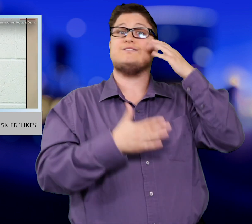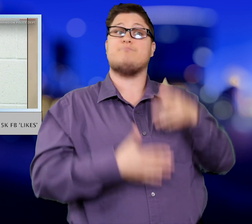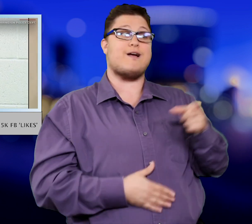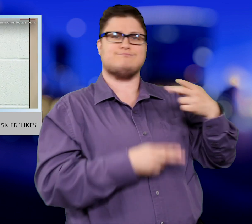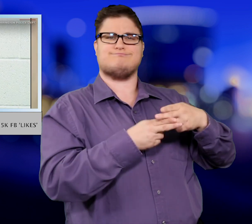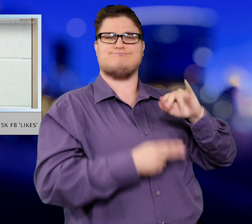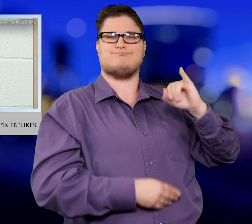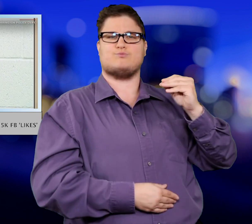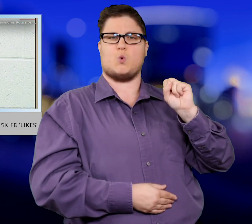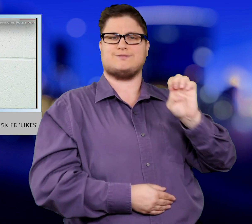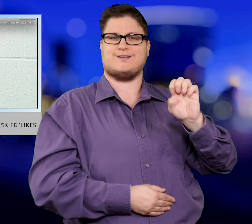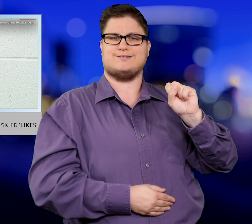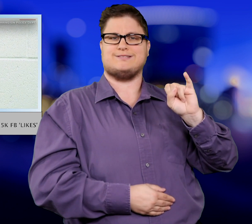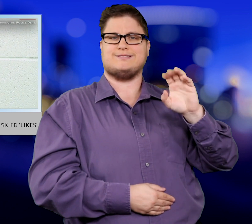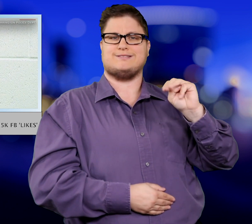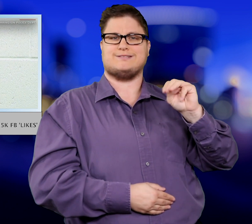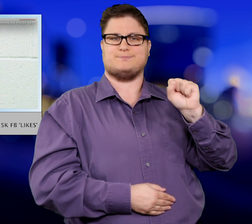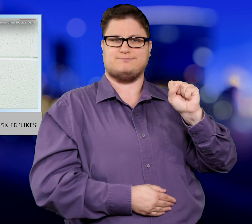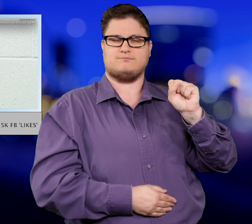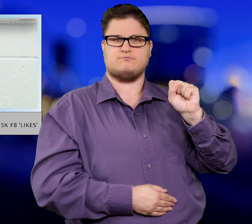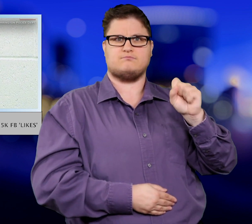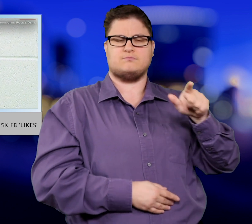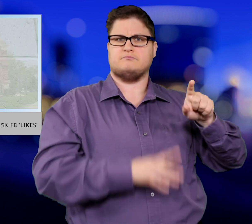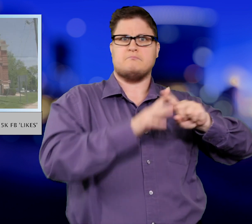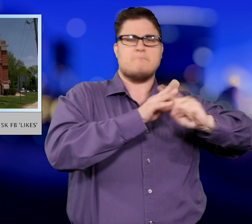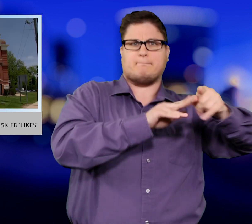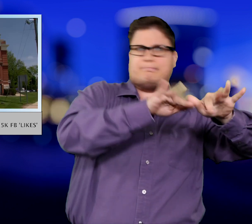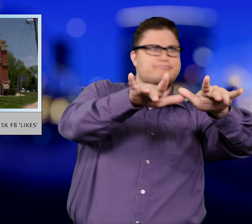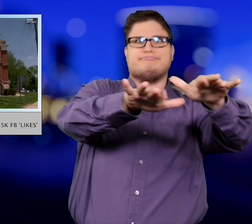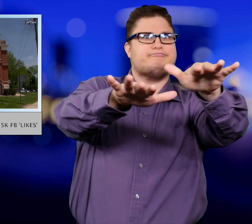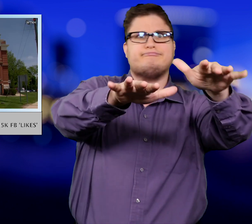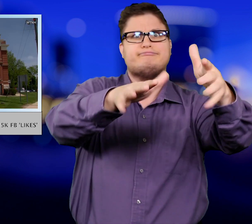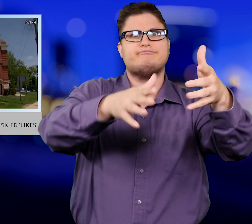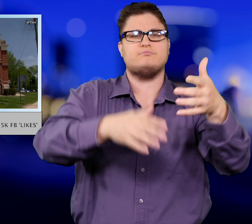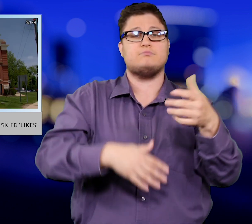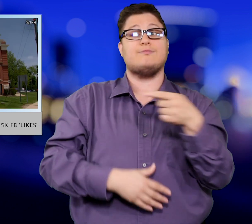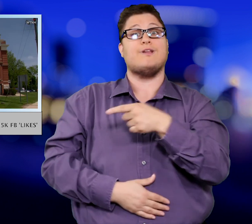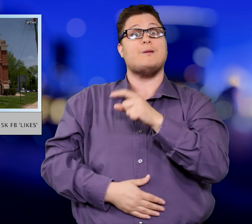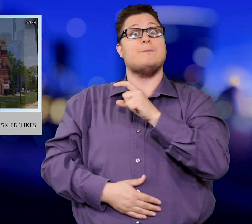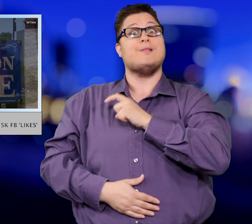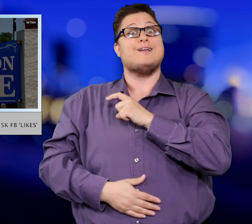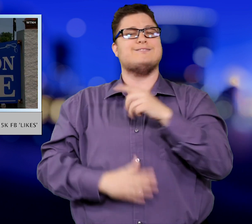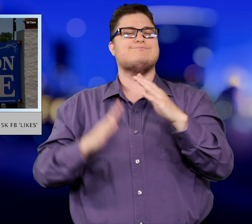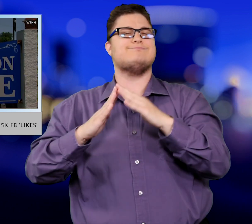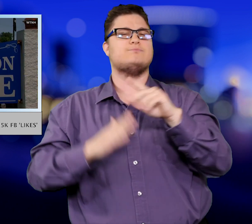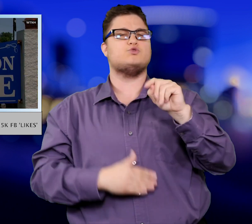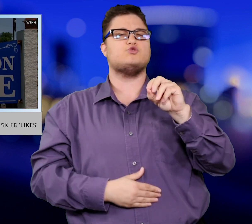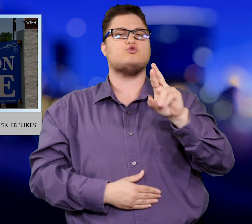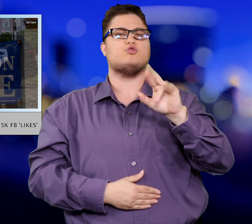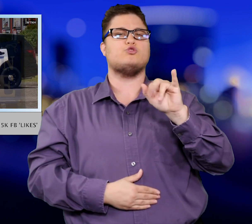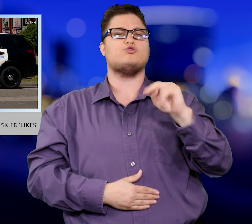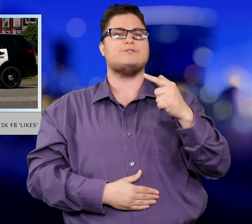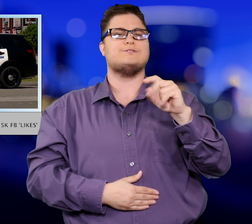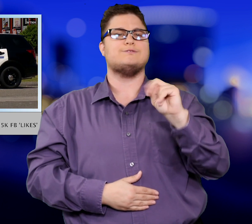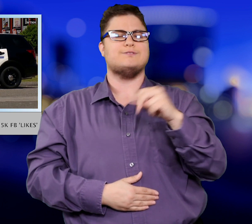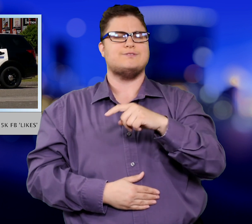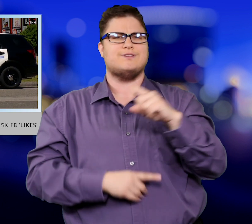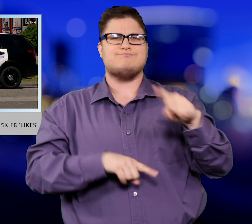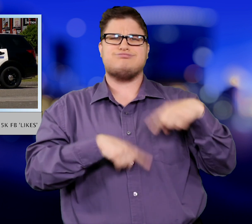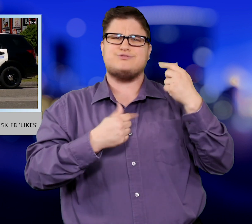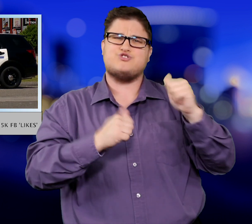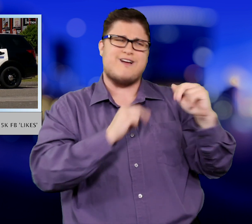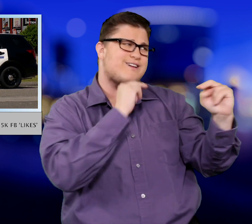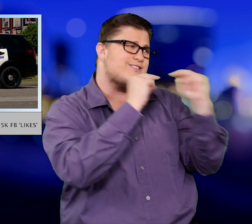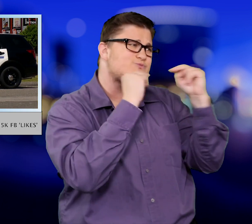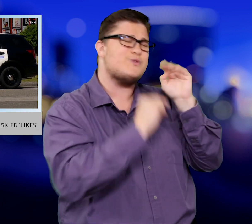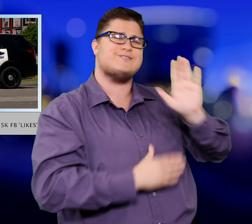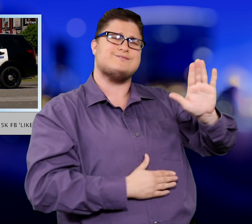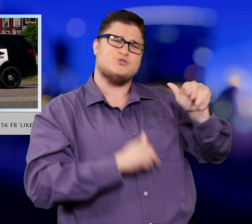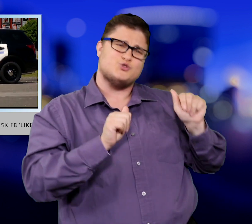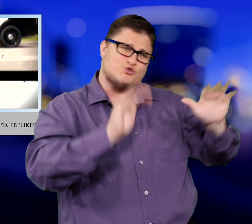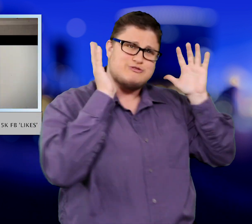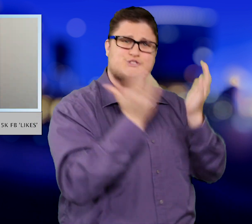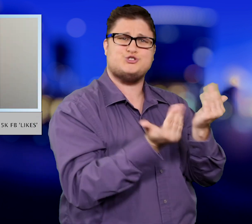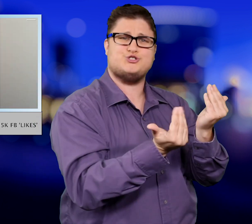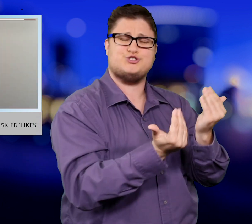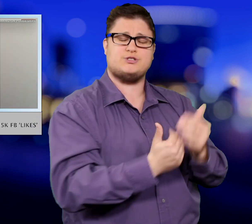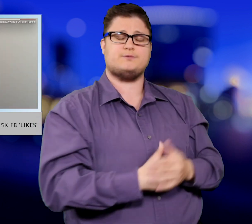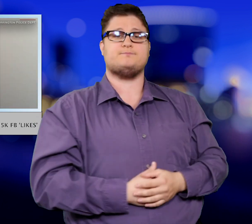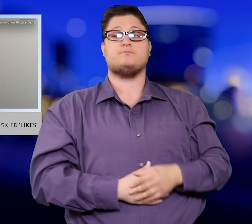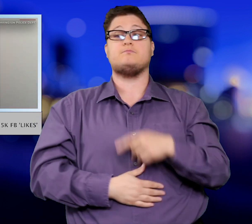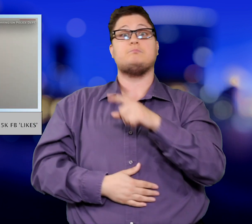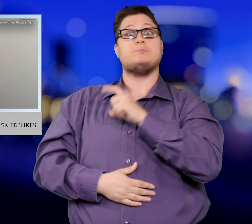Jose Simms is on the loose and police in Torrington have been trying to negotiate his surrender.